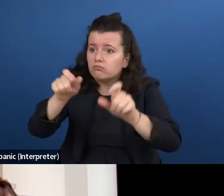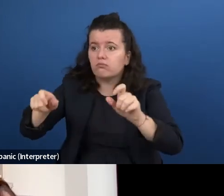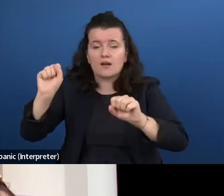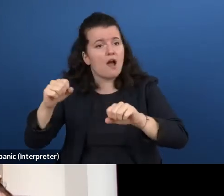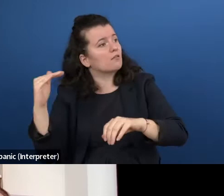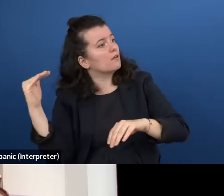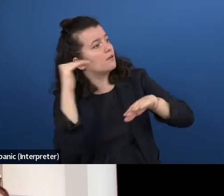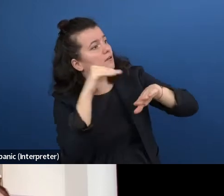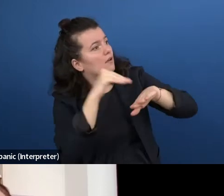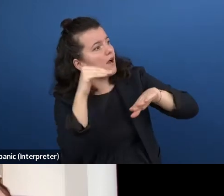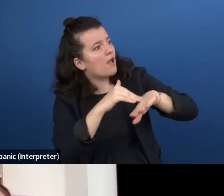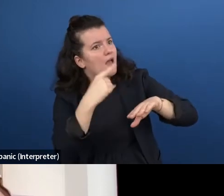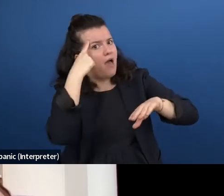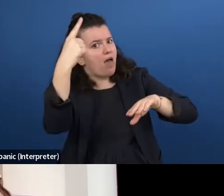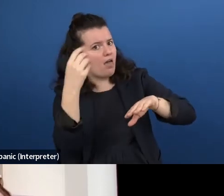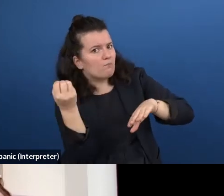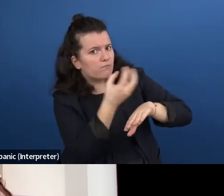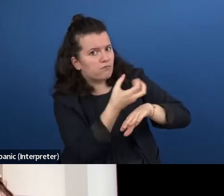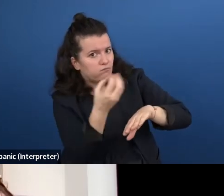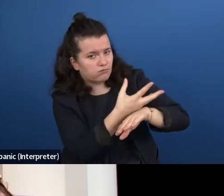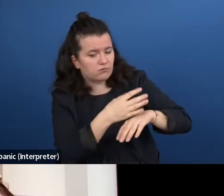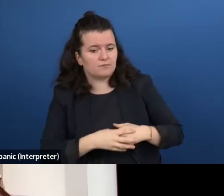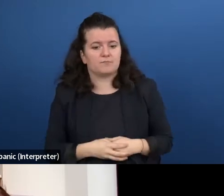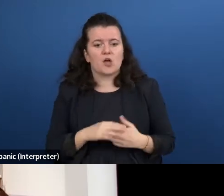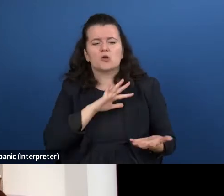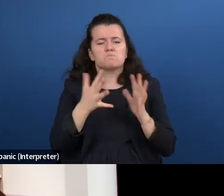CERMI Women's Foundation used a mixed methodology